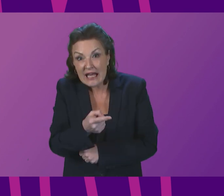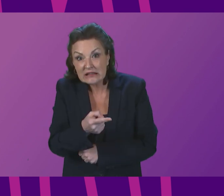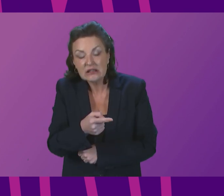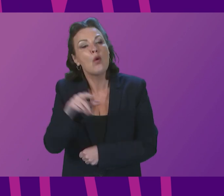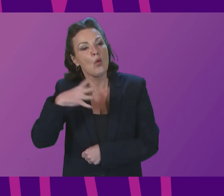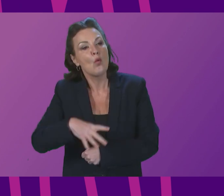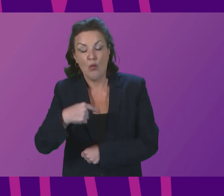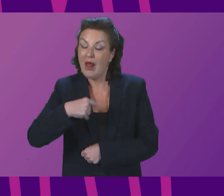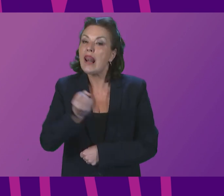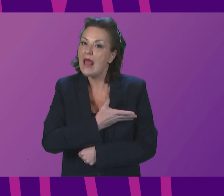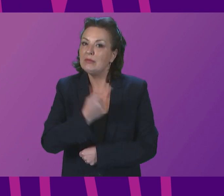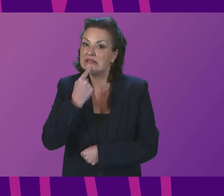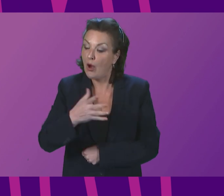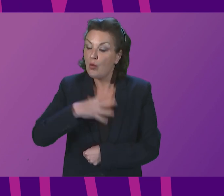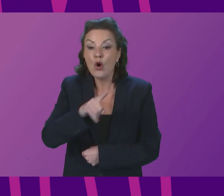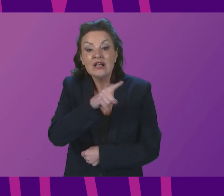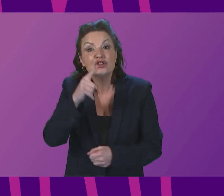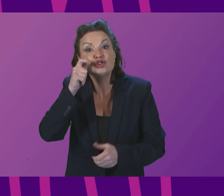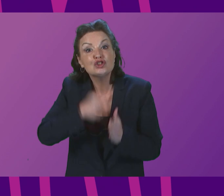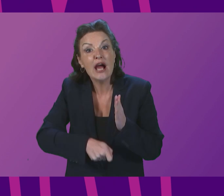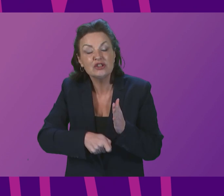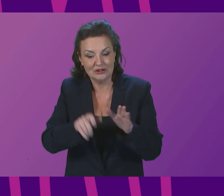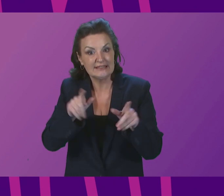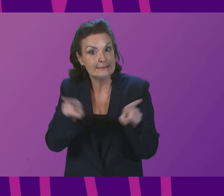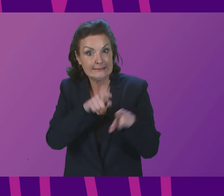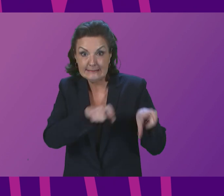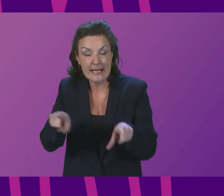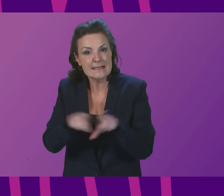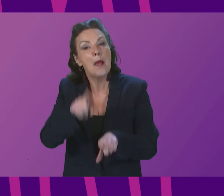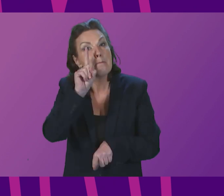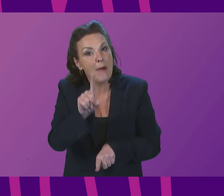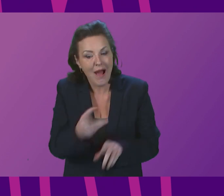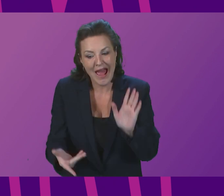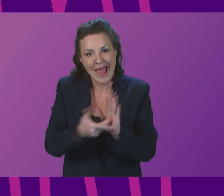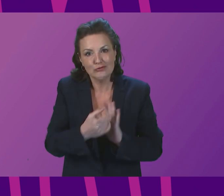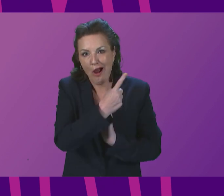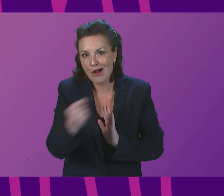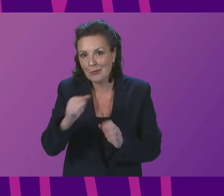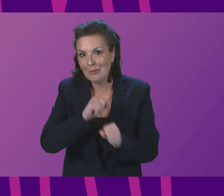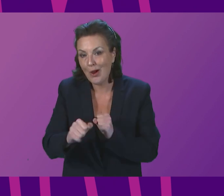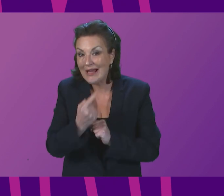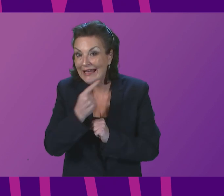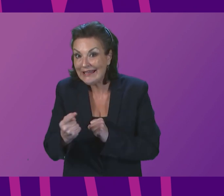rebate for every household in Scotland. Does the First Minister believe that that money is better off in Scottish Water’s